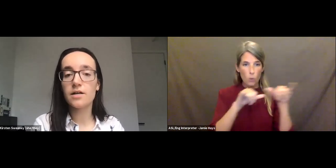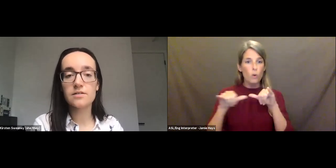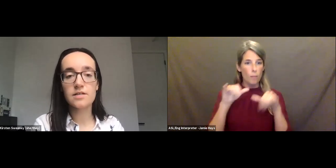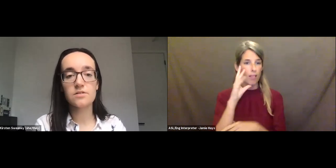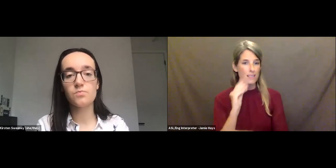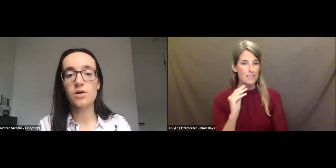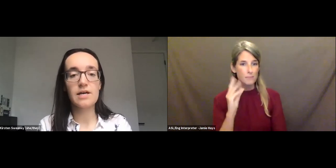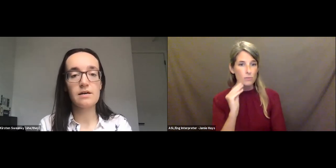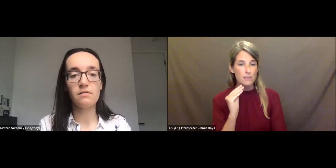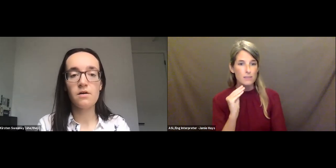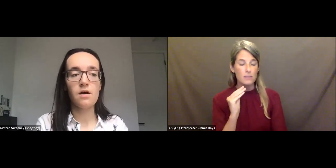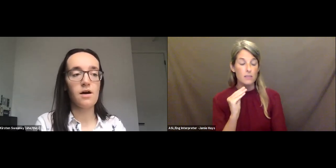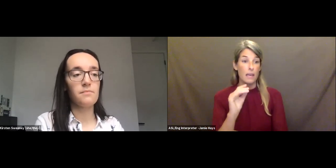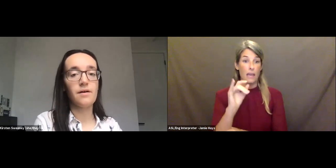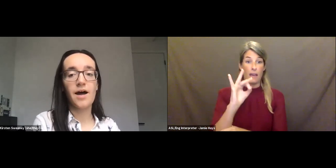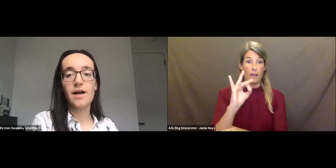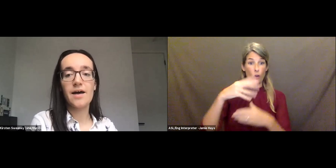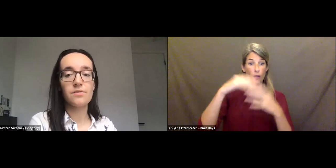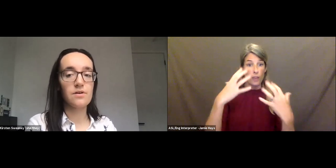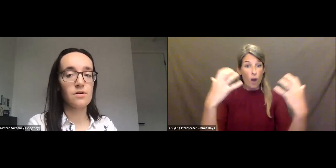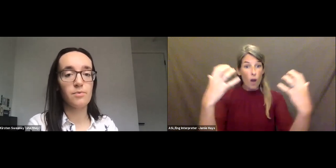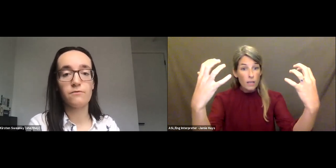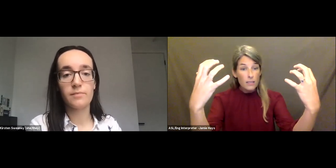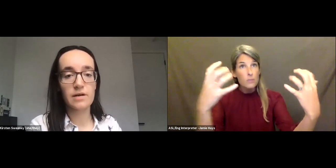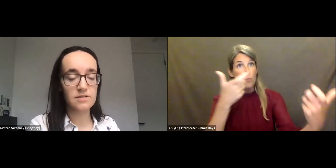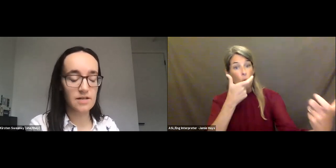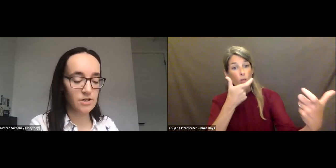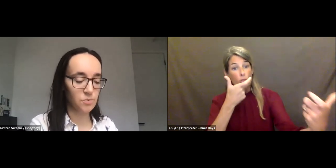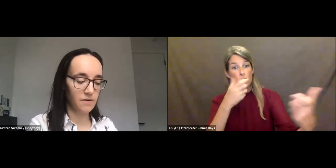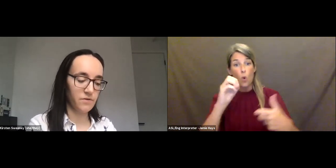audiences, working at a theatre, performing on stage, whatever